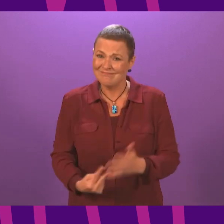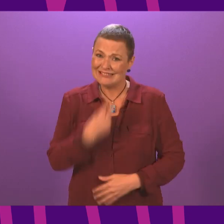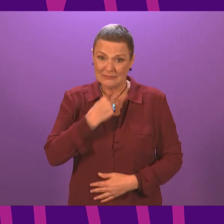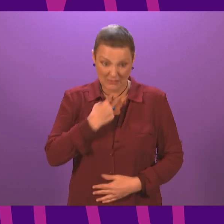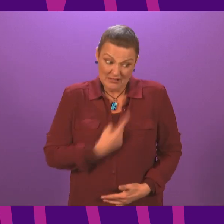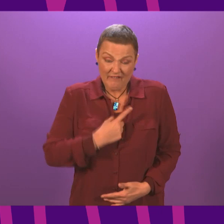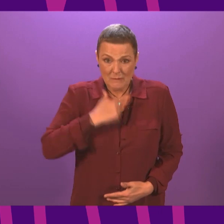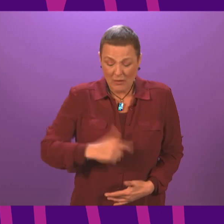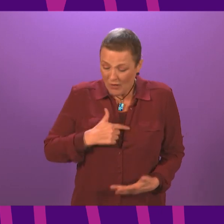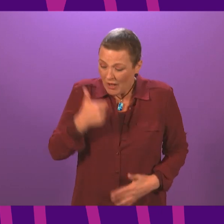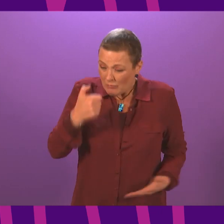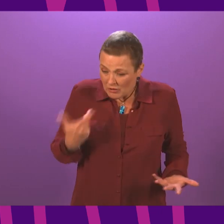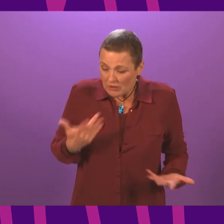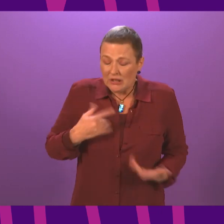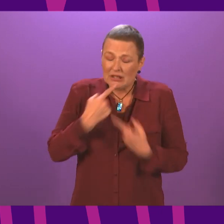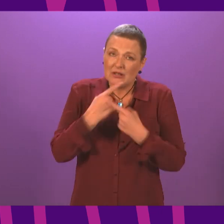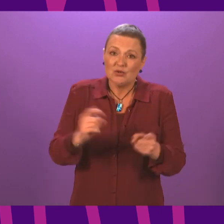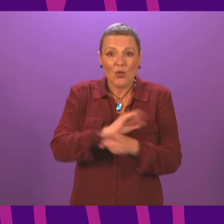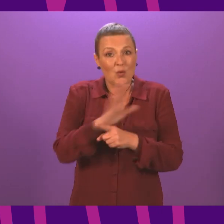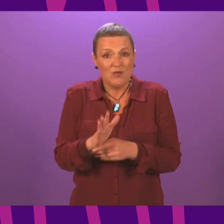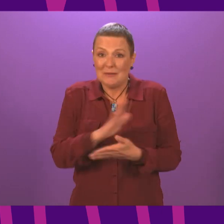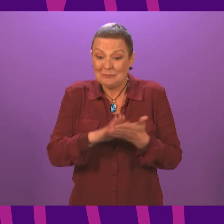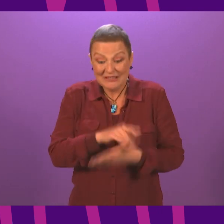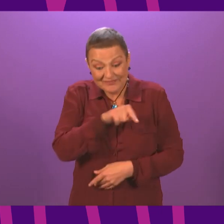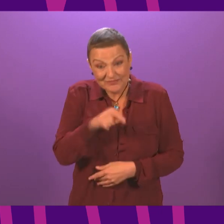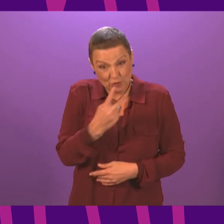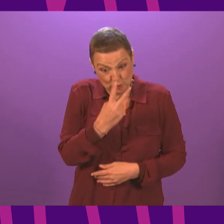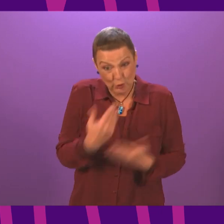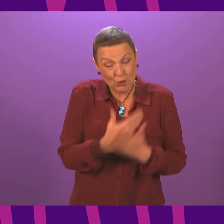for me personally when, in April, I announced that Covid-19 would delay those new benefits.